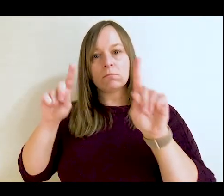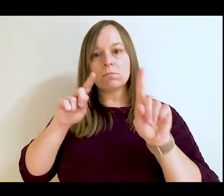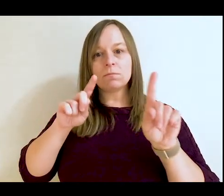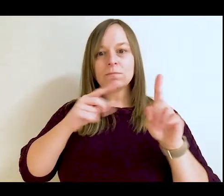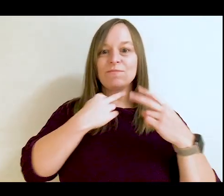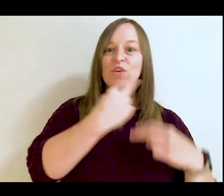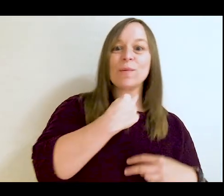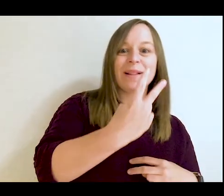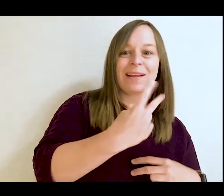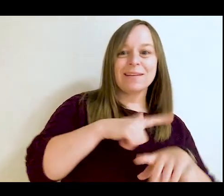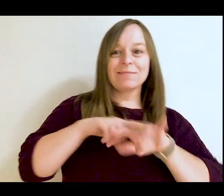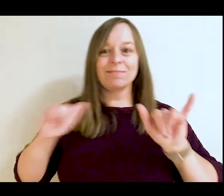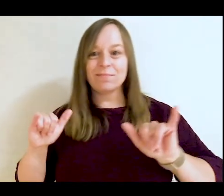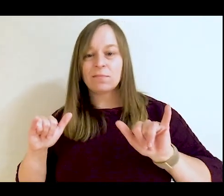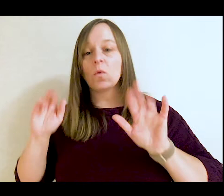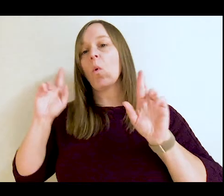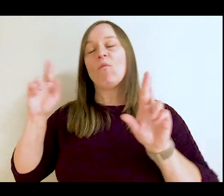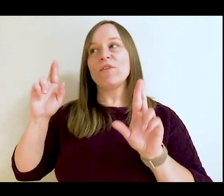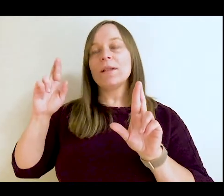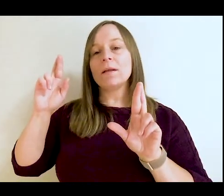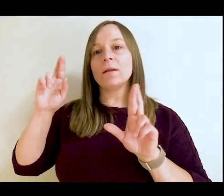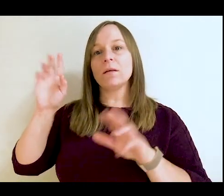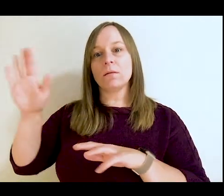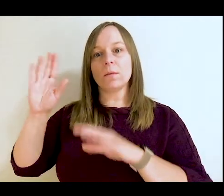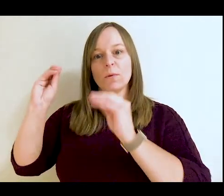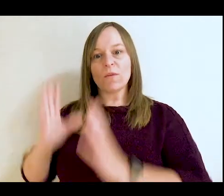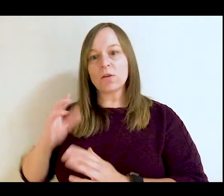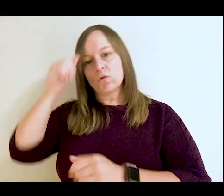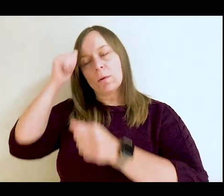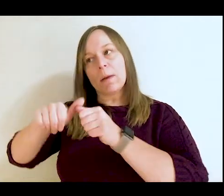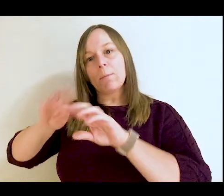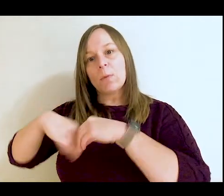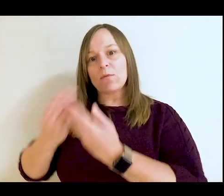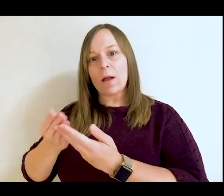regularly in class. And that will kind of help them, hopefully, remember to provide